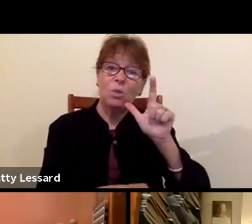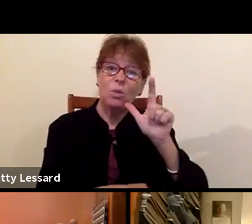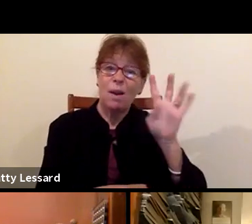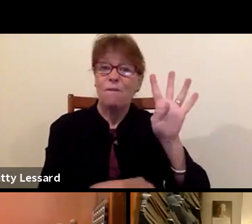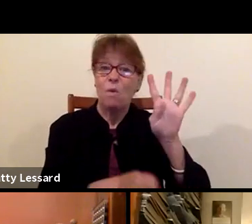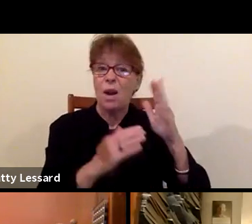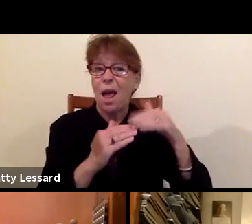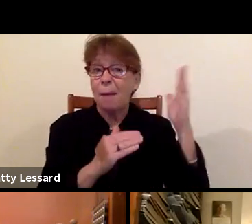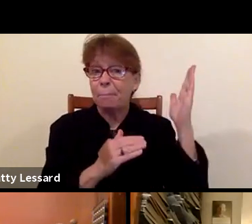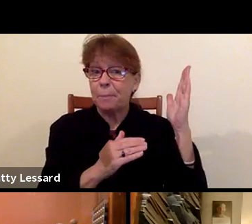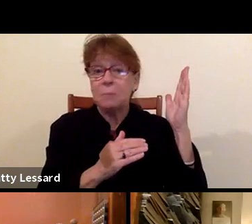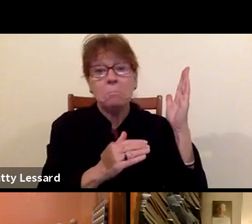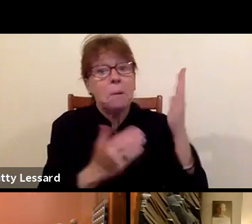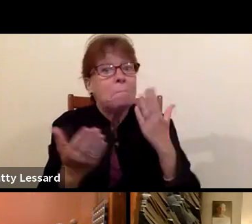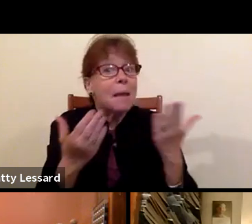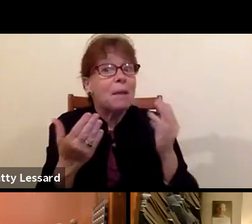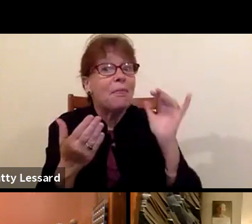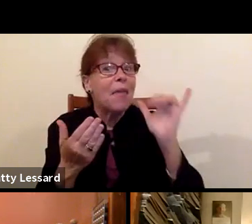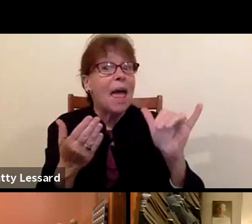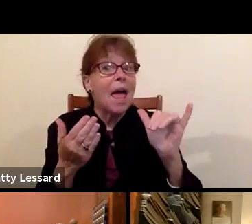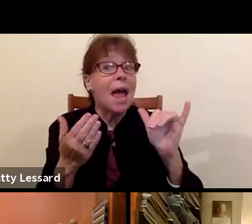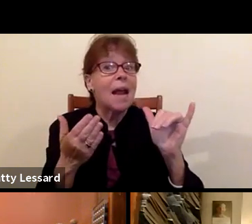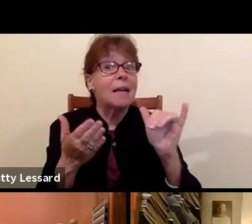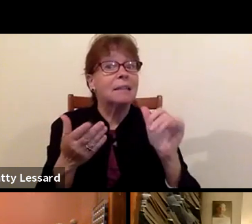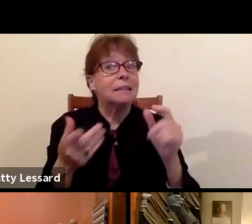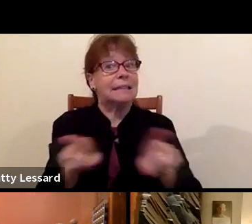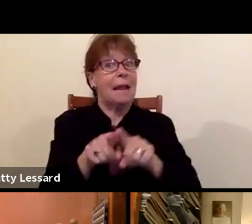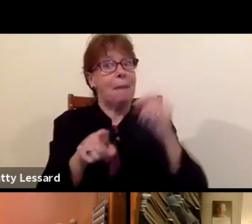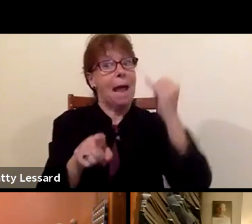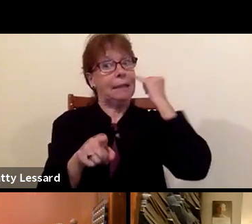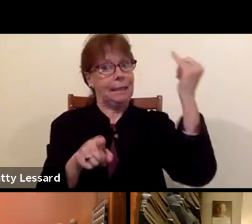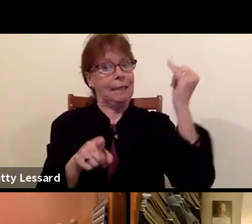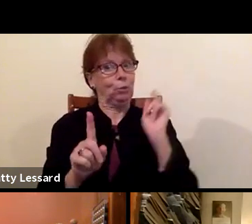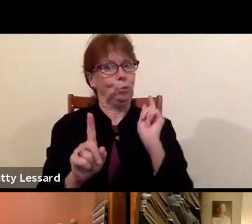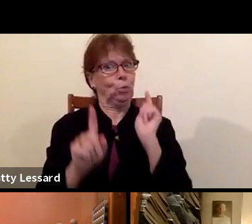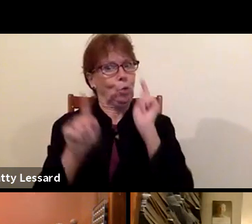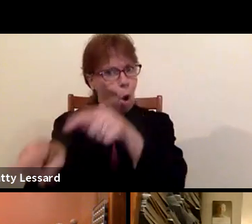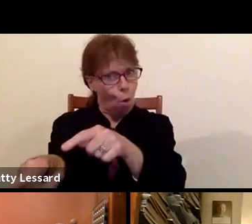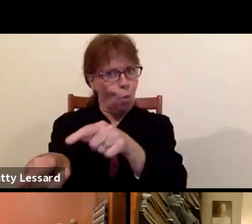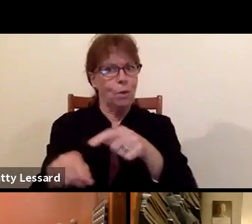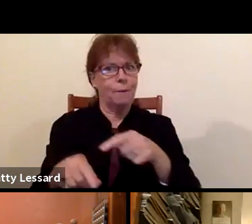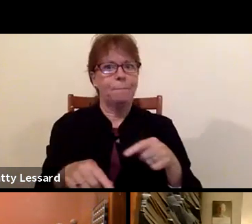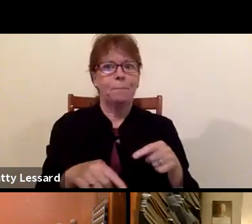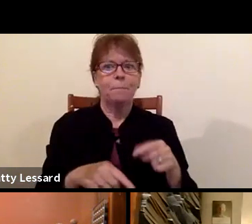more and more popular. So I would look for one of those. If your son is not part of